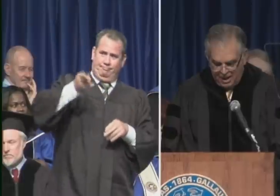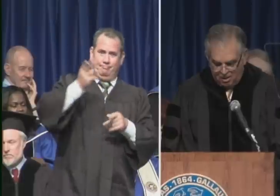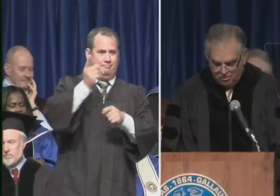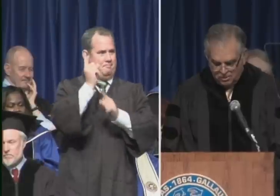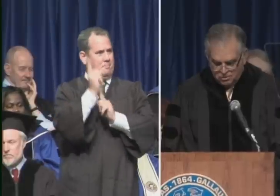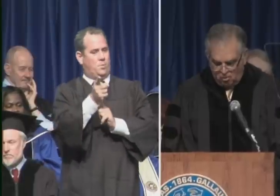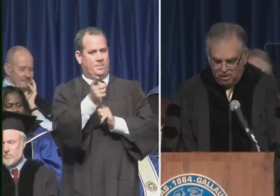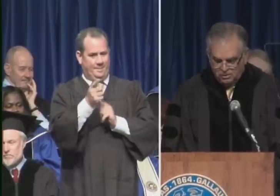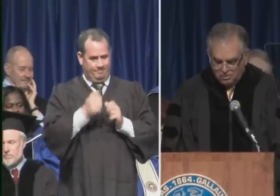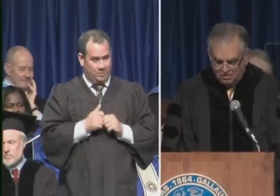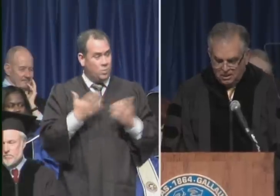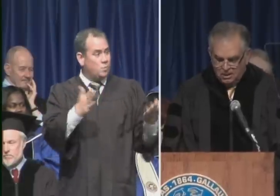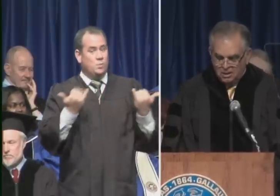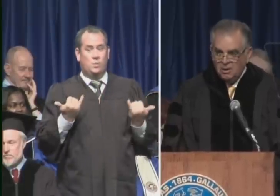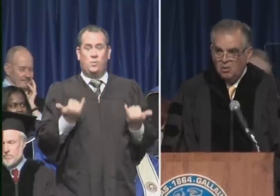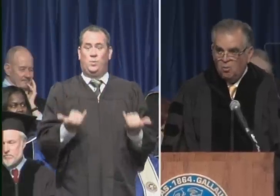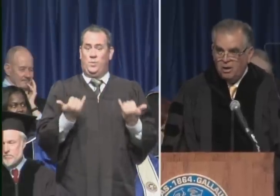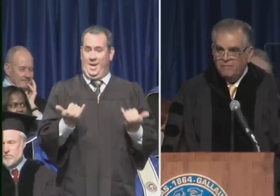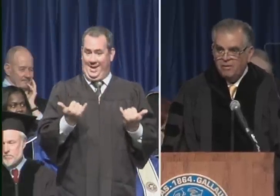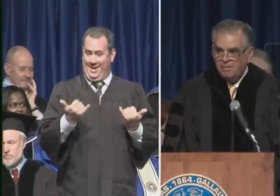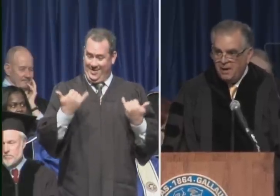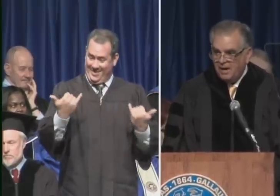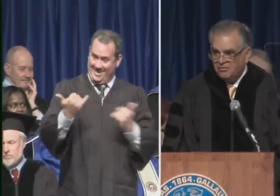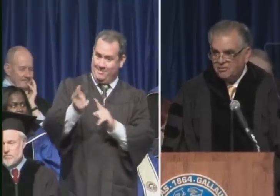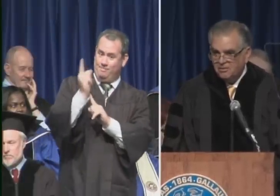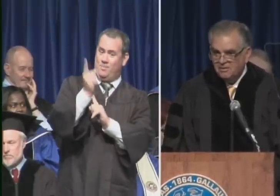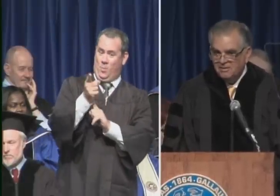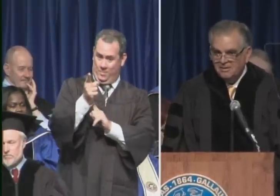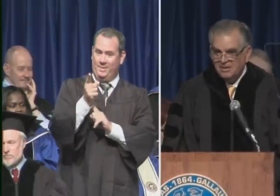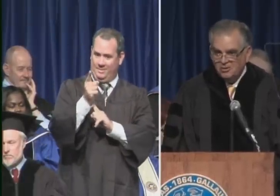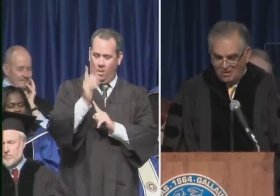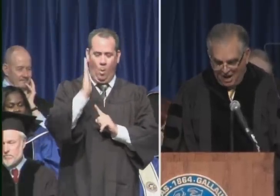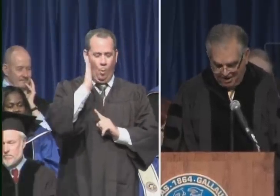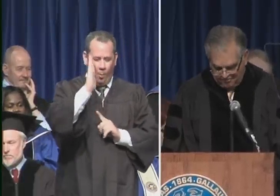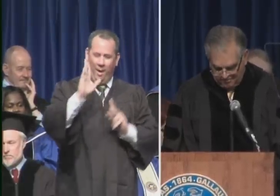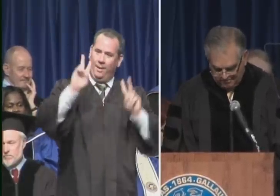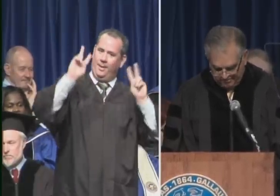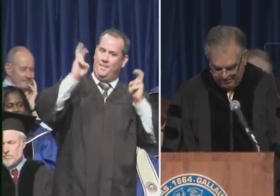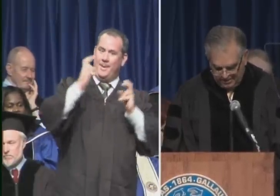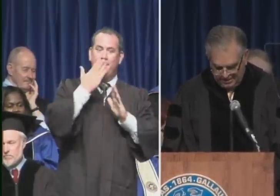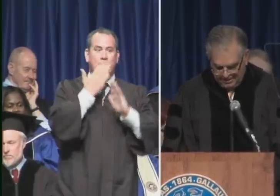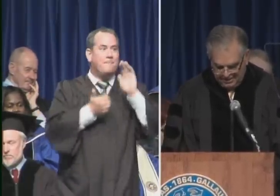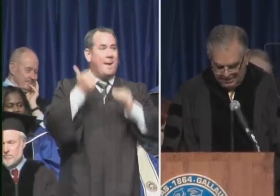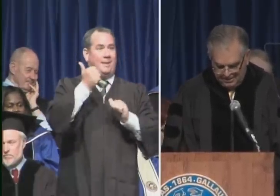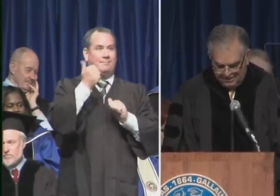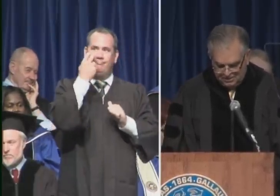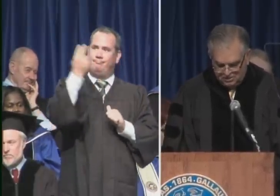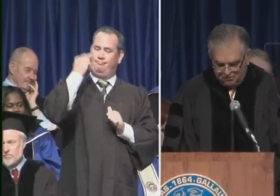is going to be one of the best in your life.